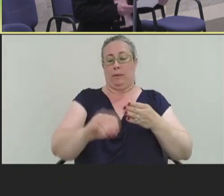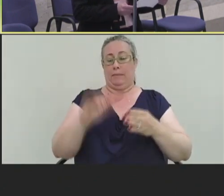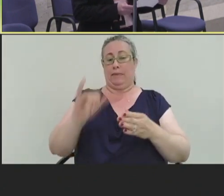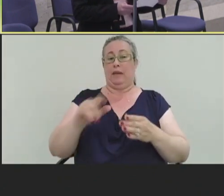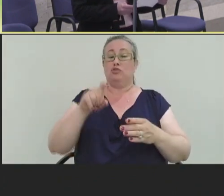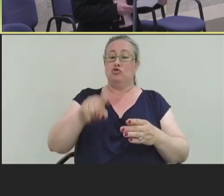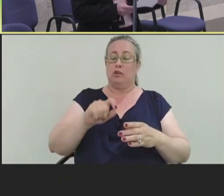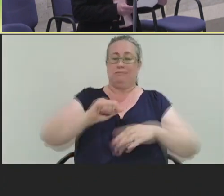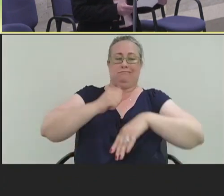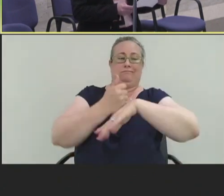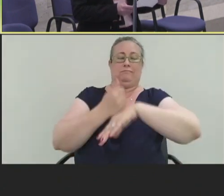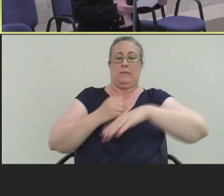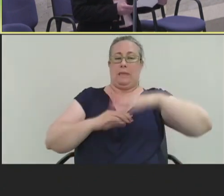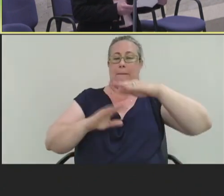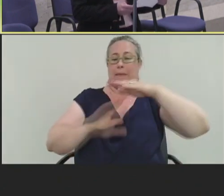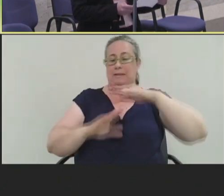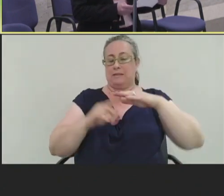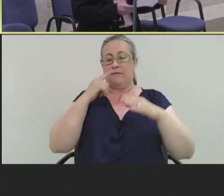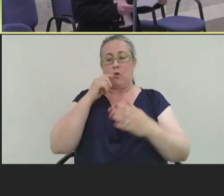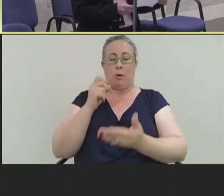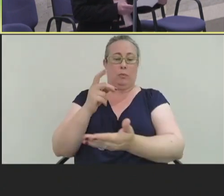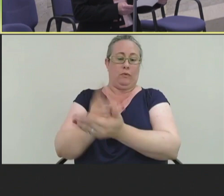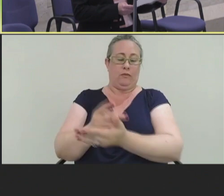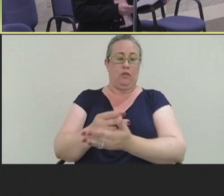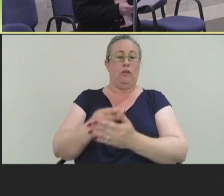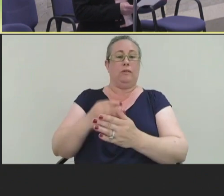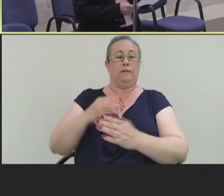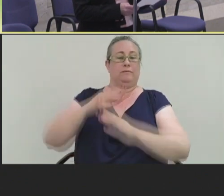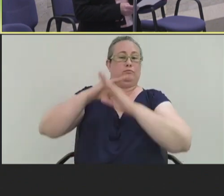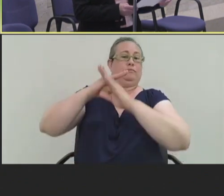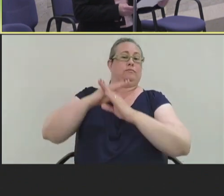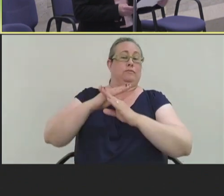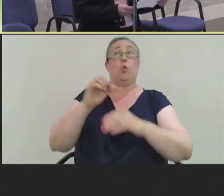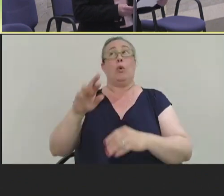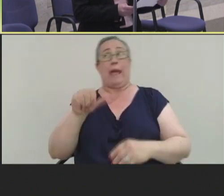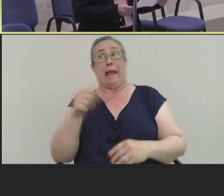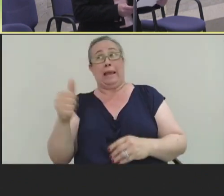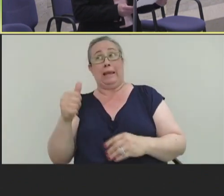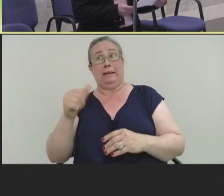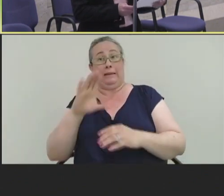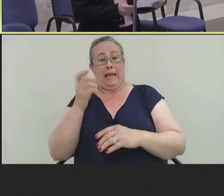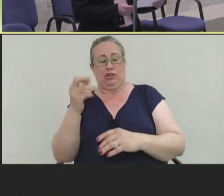the basis of approval of breast cancer prevention vaccine or any cancer prevention vaccine. We also